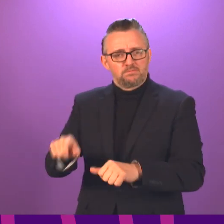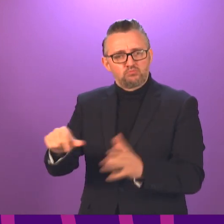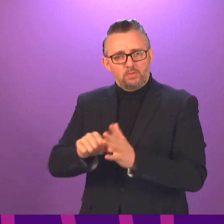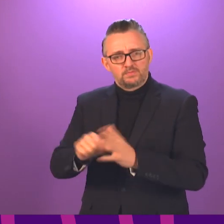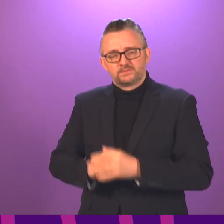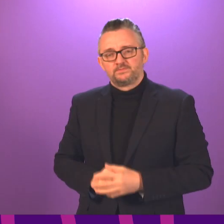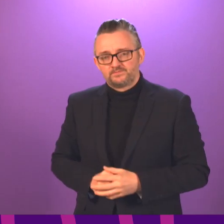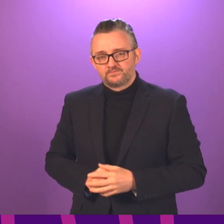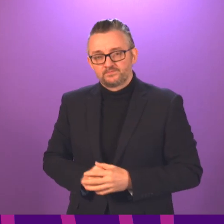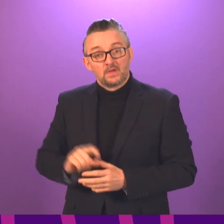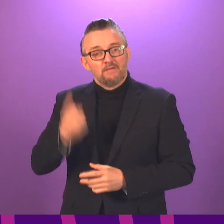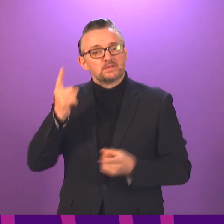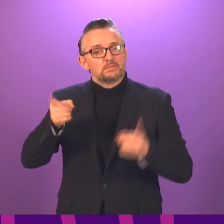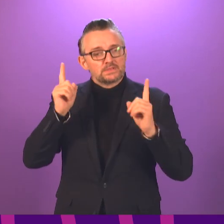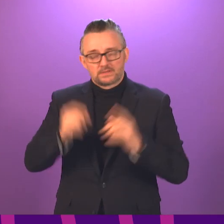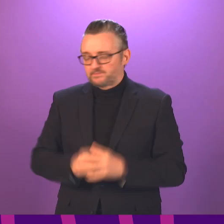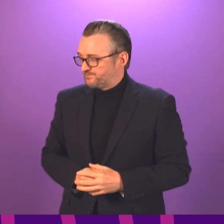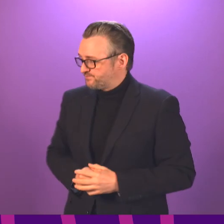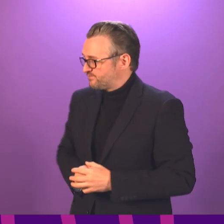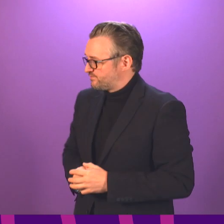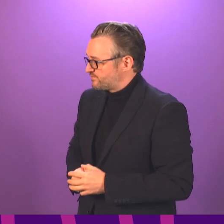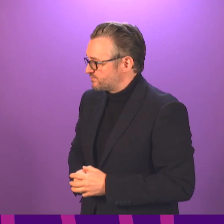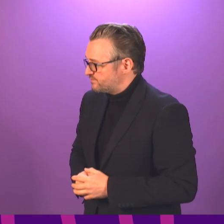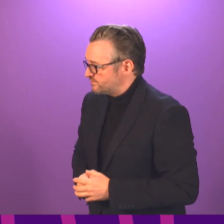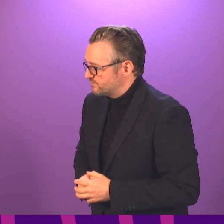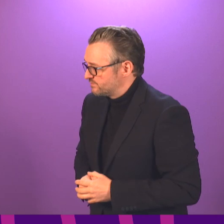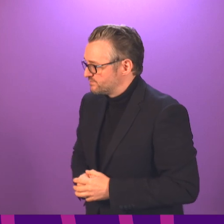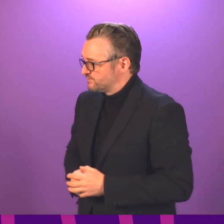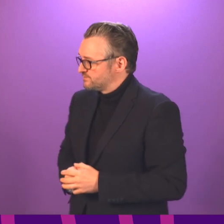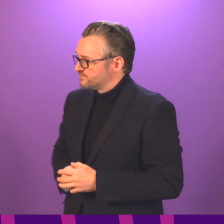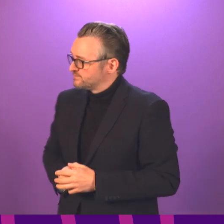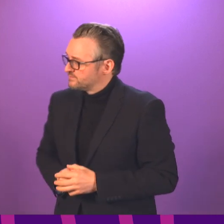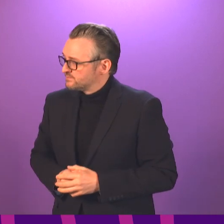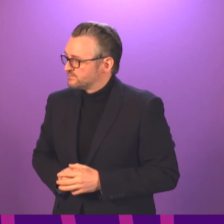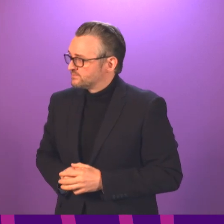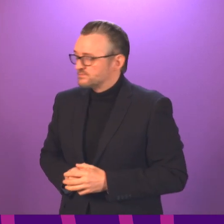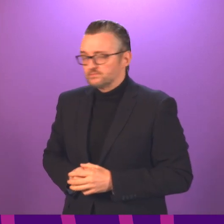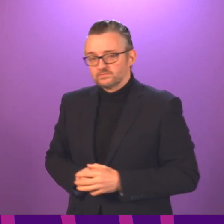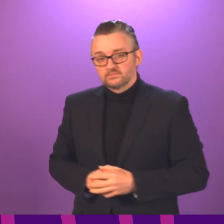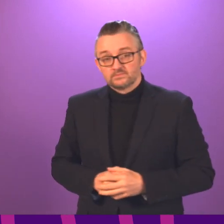The First Minister: All the developments that I narrated earlier